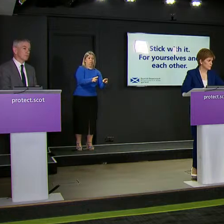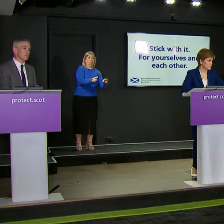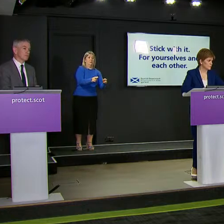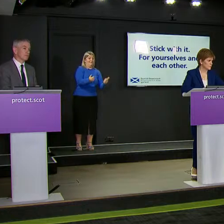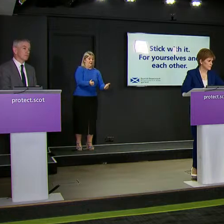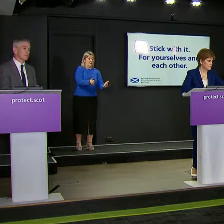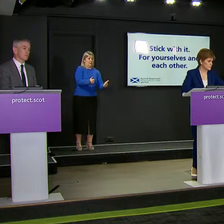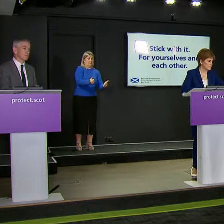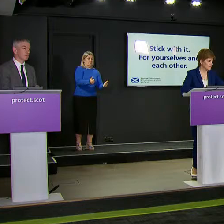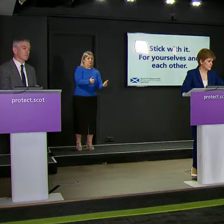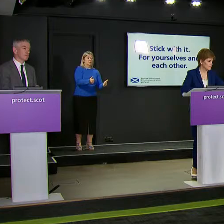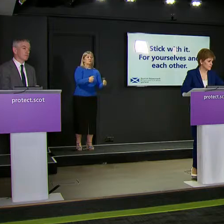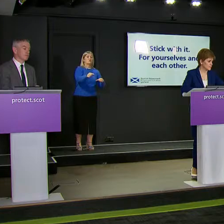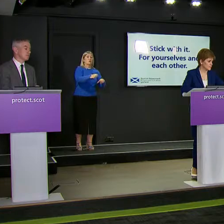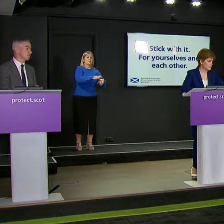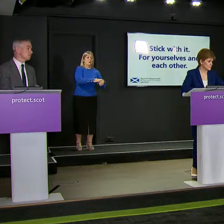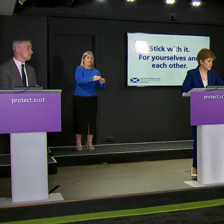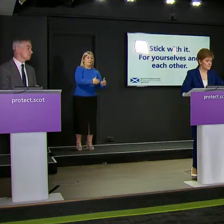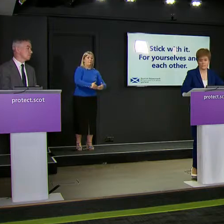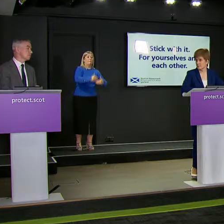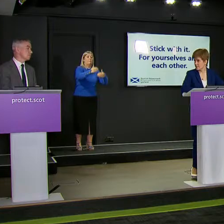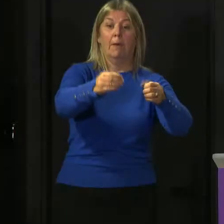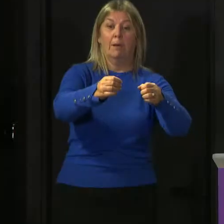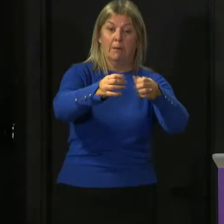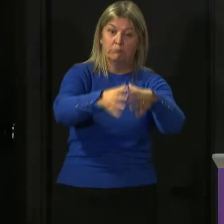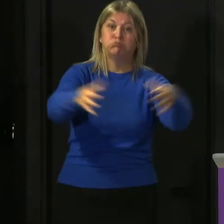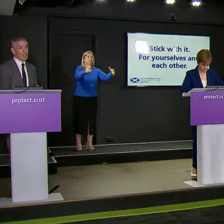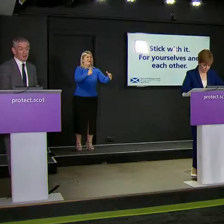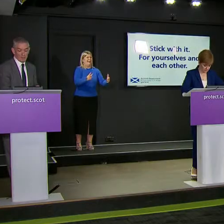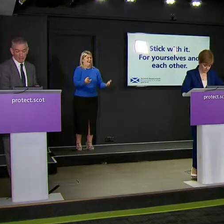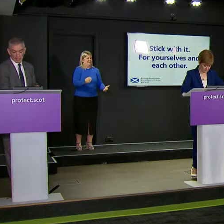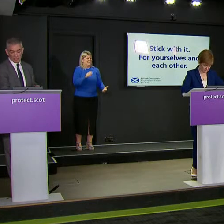would the benefits be of this? Yeah, I can answer this. It's